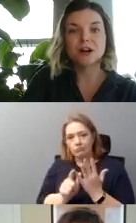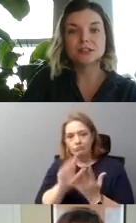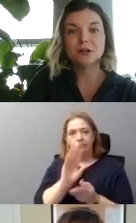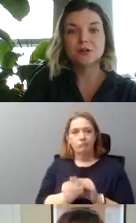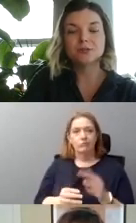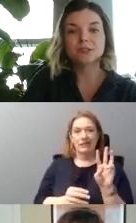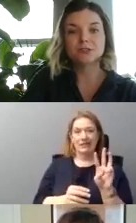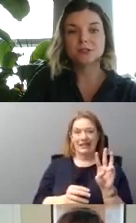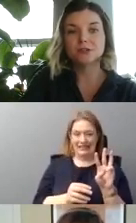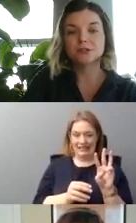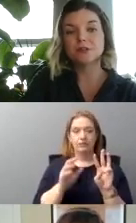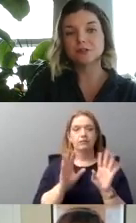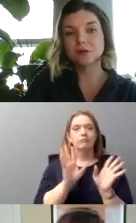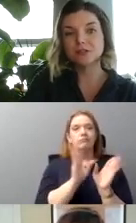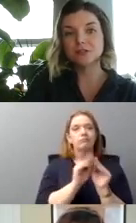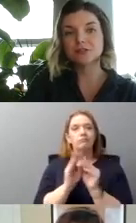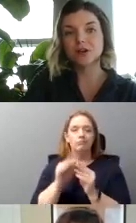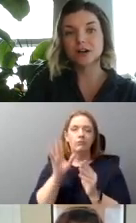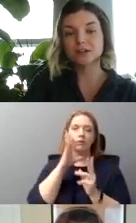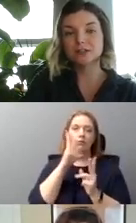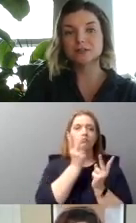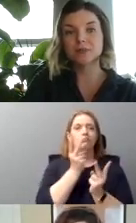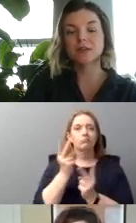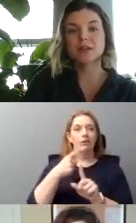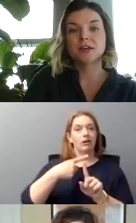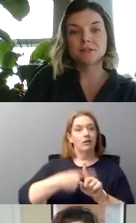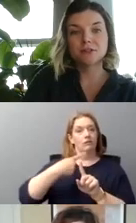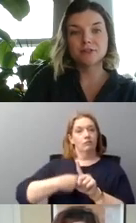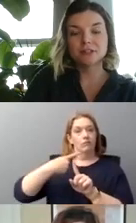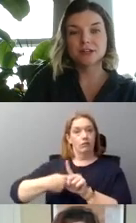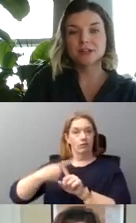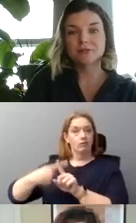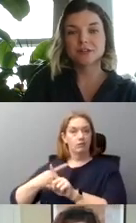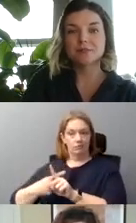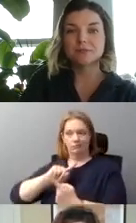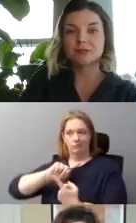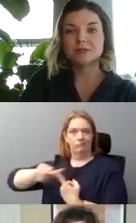artist homes and studios offered monthly through August if you haven't signed up for the upcoming